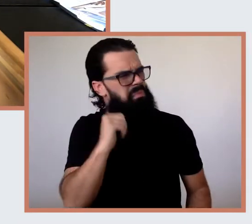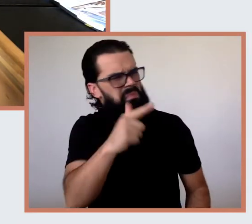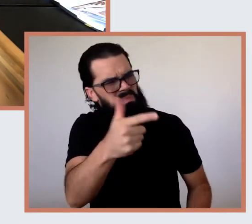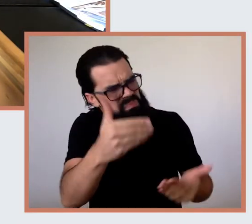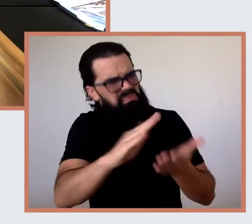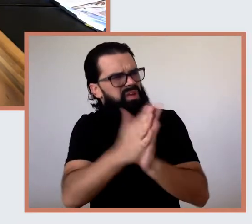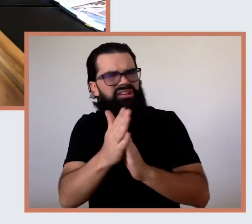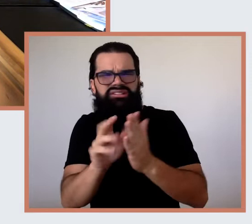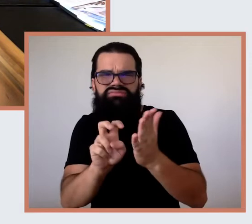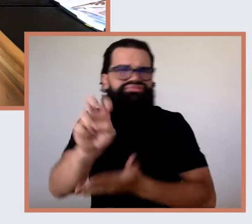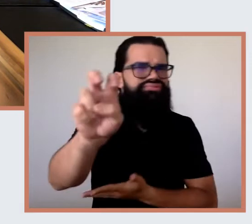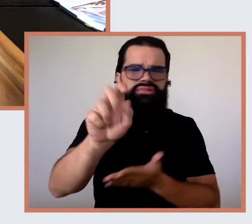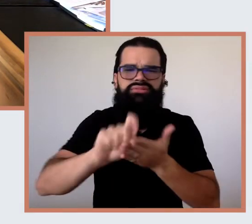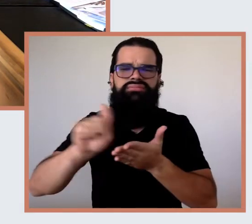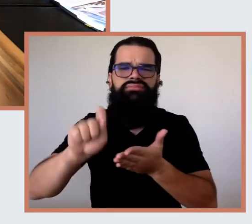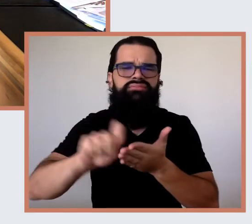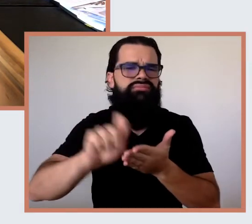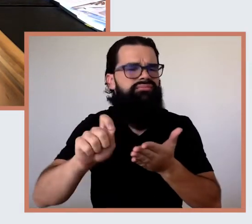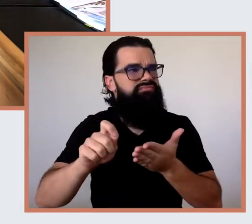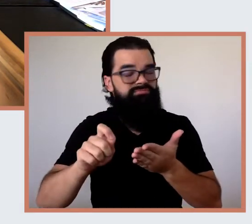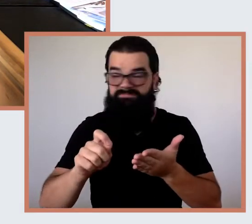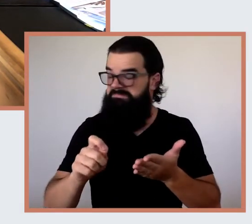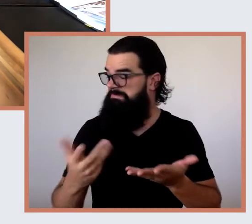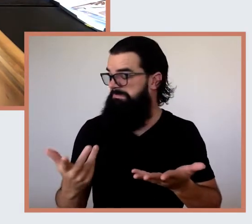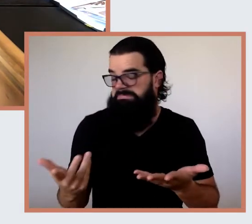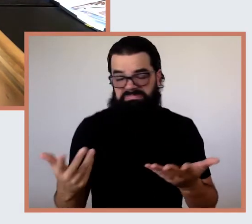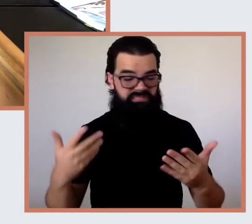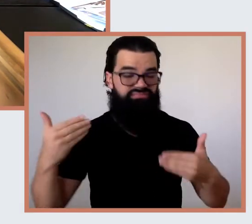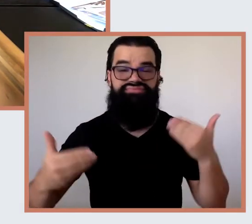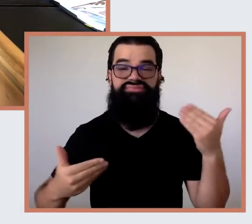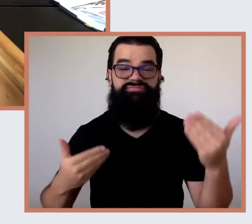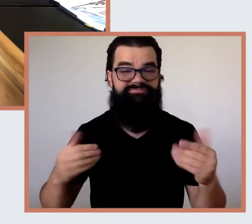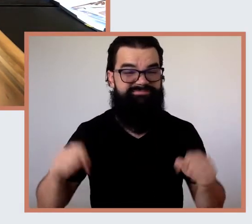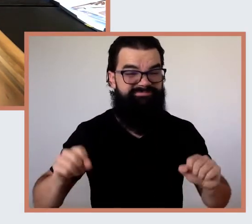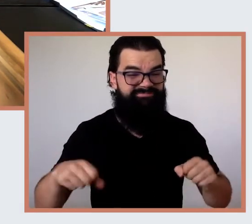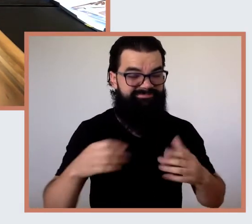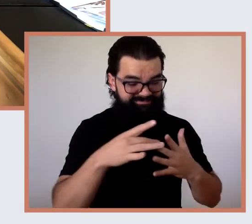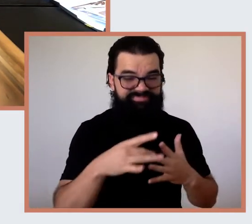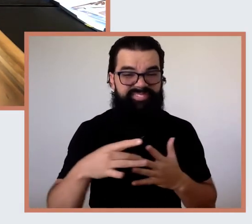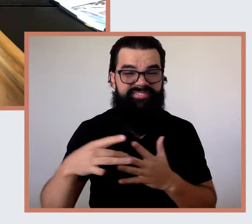We ended up writing, of all things, a movie together, which I don't necessarily recommend anymore.